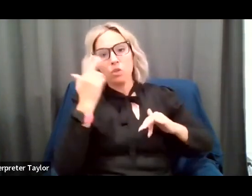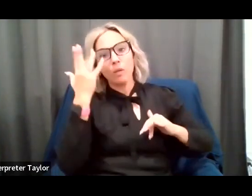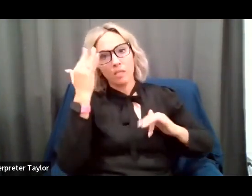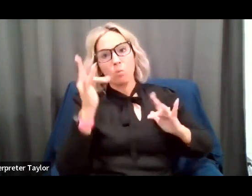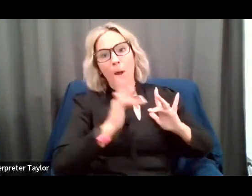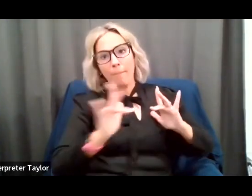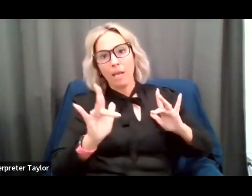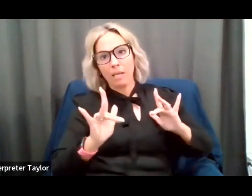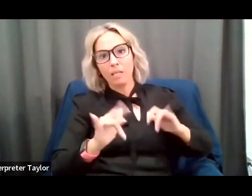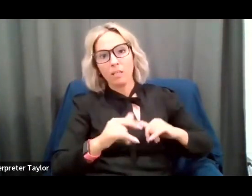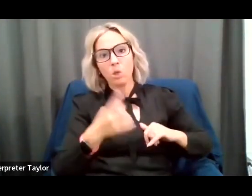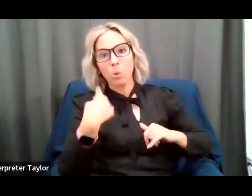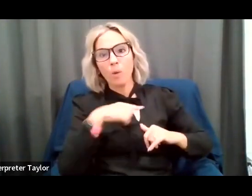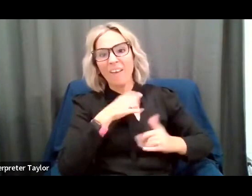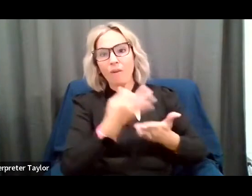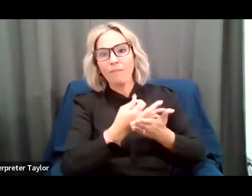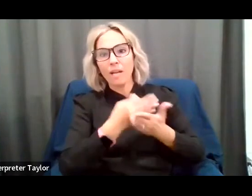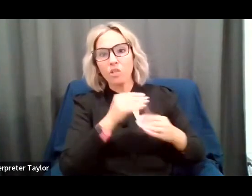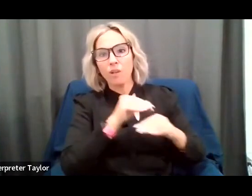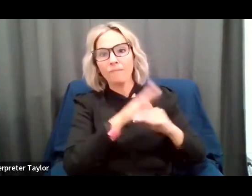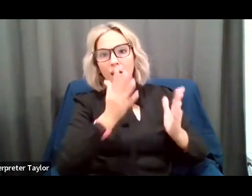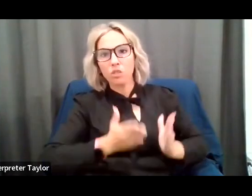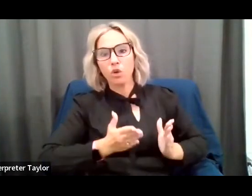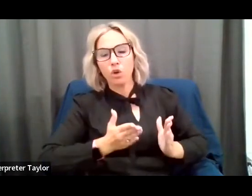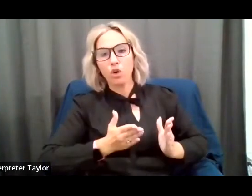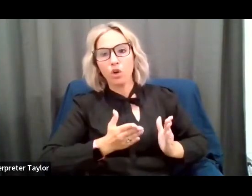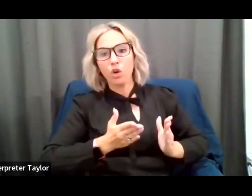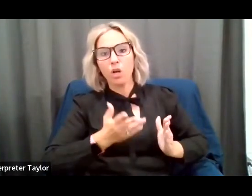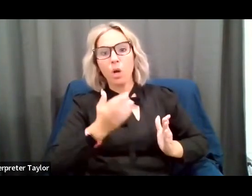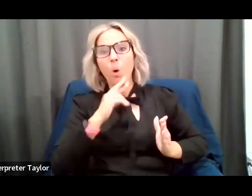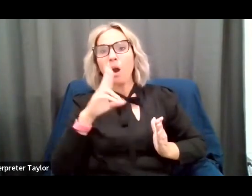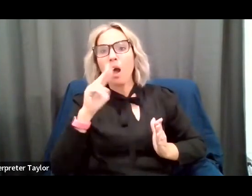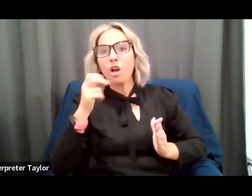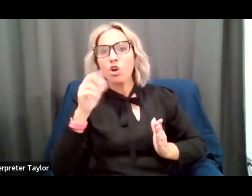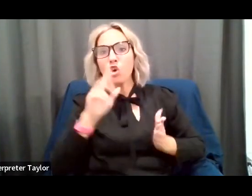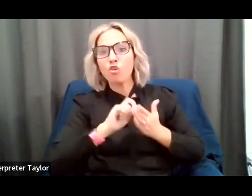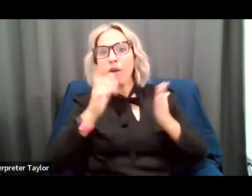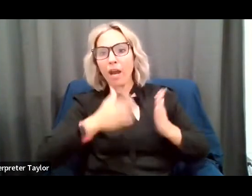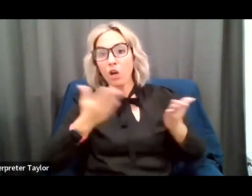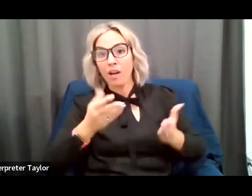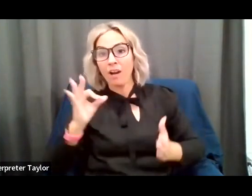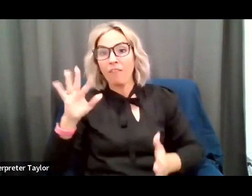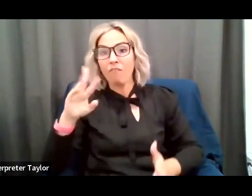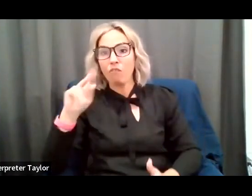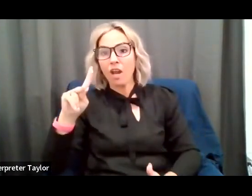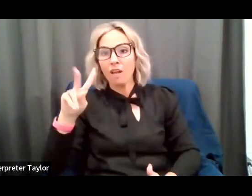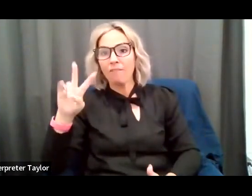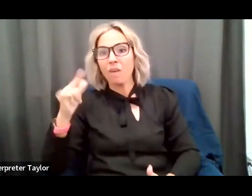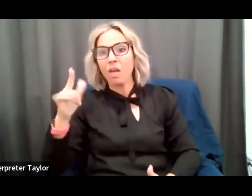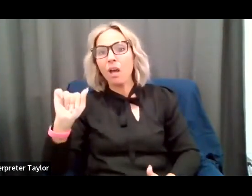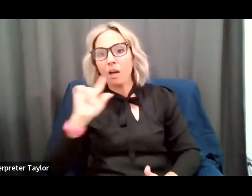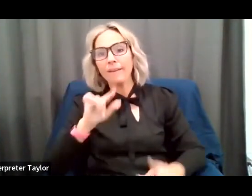We have our financial advisor here- or we have our underwriter here. Frank Vega. He can also answer questions and they're